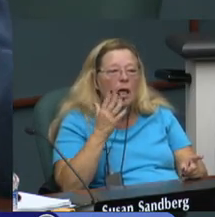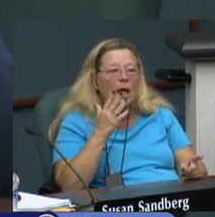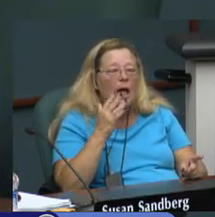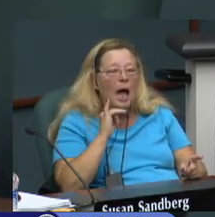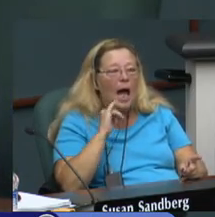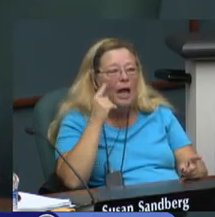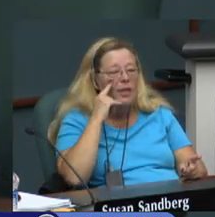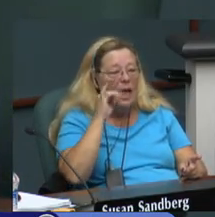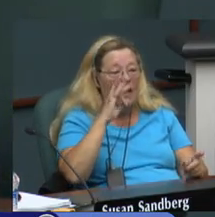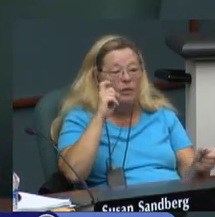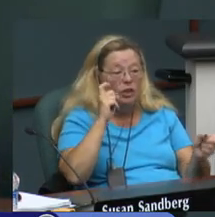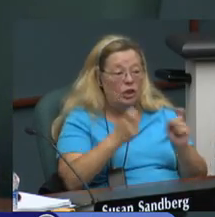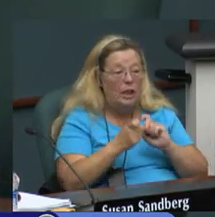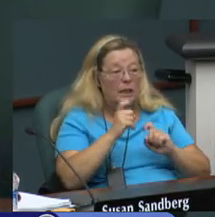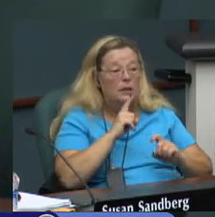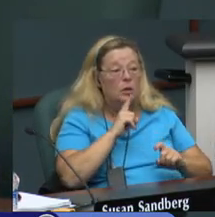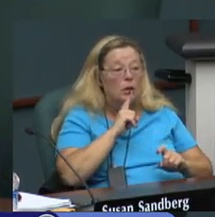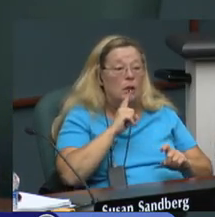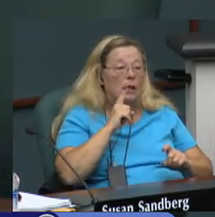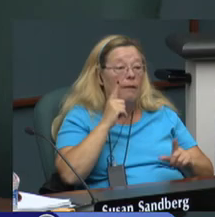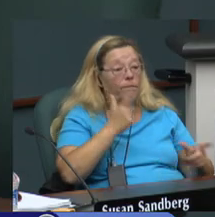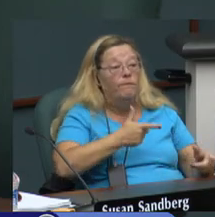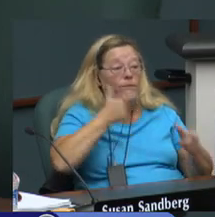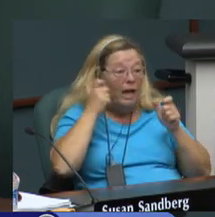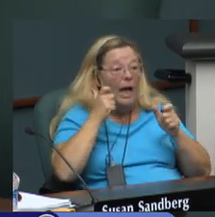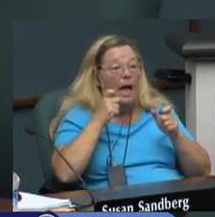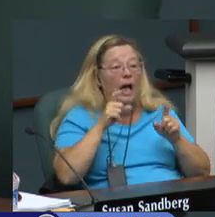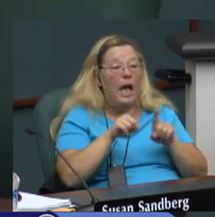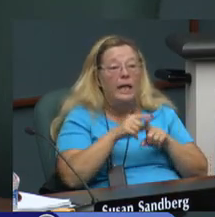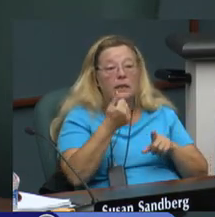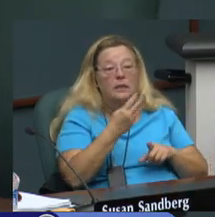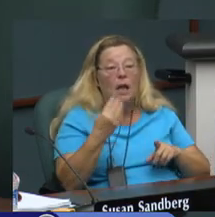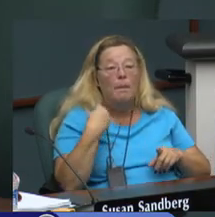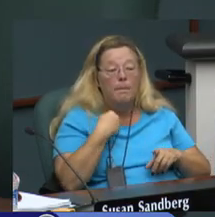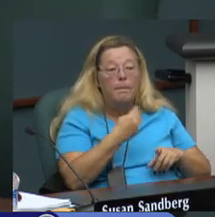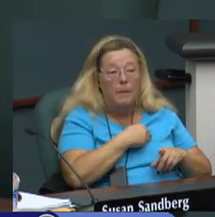changes is radical as as several several members of the public have have